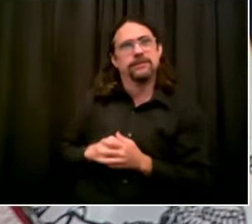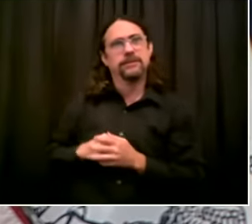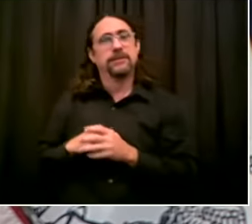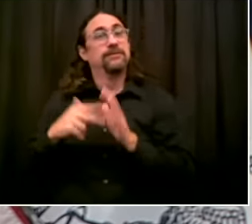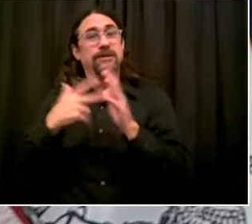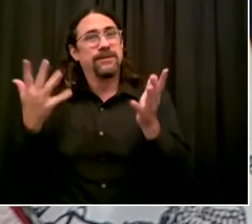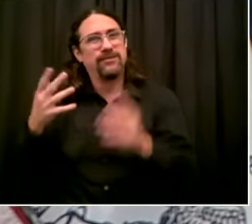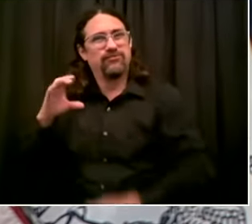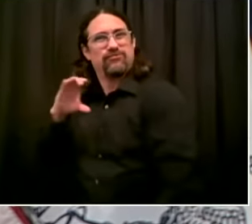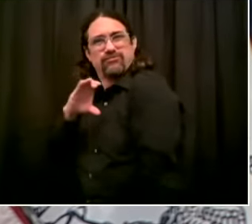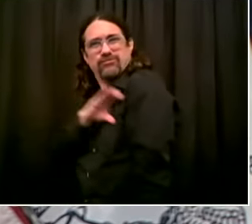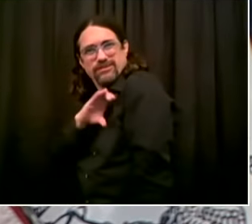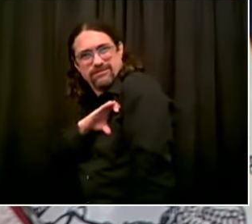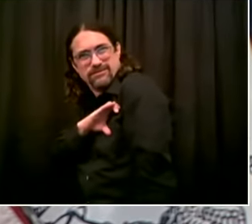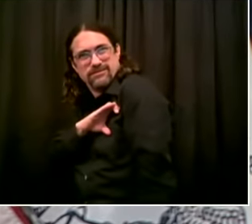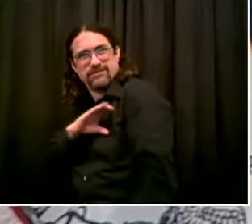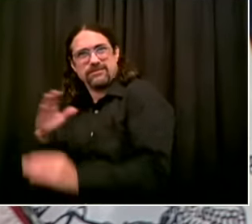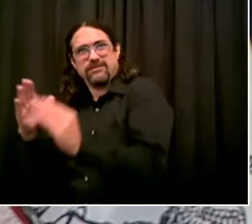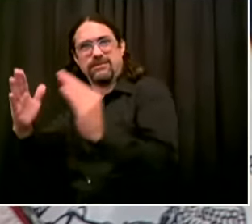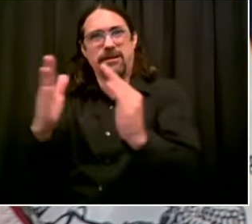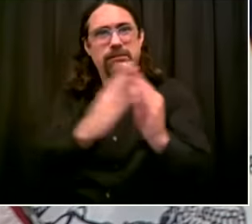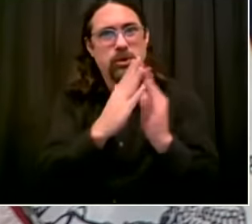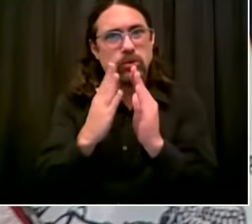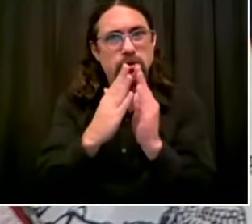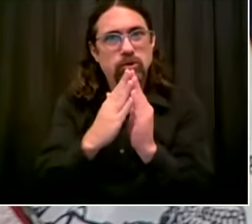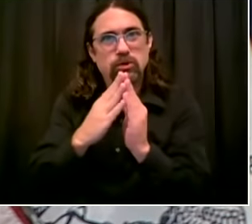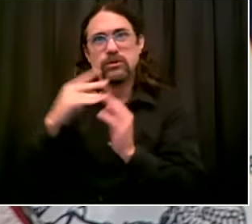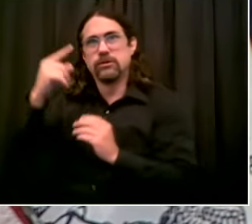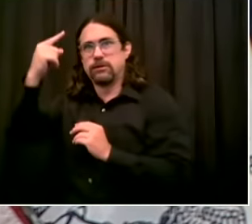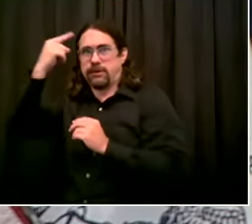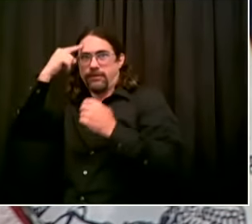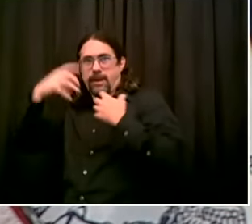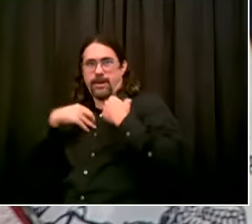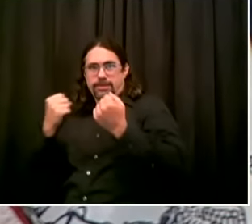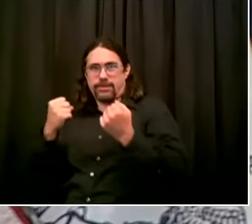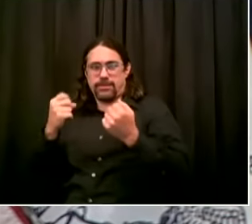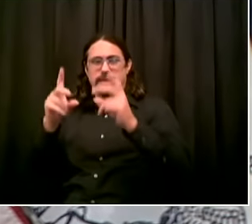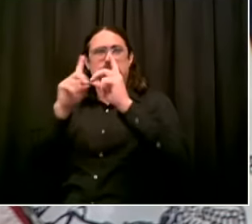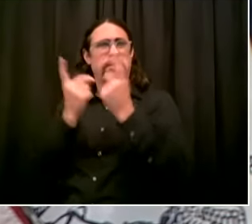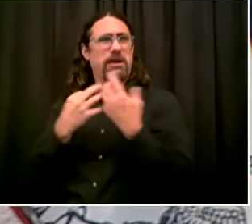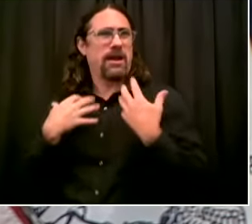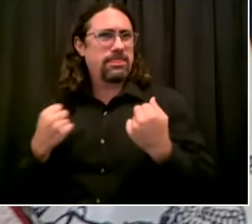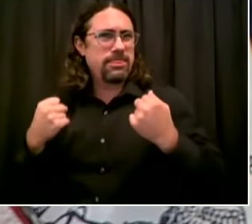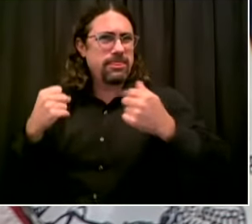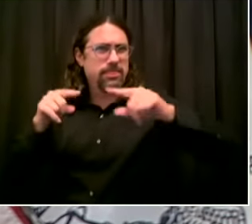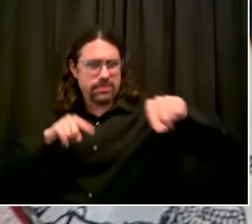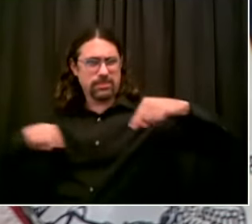SIDEWALKS. OBVIOUSLY YOU THINK THIS IS NOT ACCEPTABLE BUT WHAT IS BEING DONE ABOUT IT. HOW ARE YOU ADDRESSING THE QUALITY OF LIFE ISSUES IN NEW